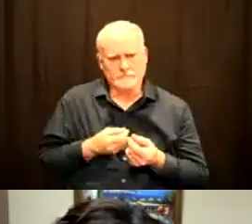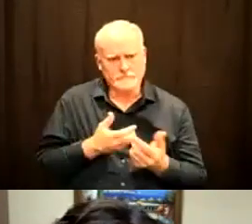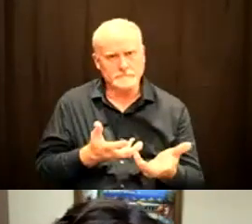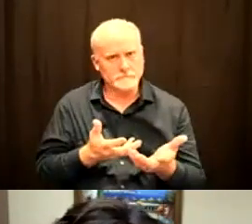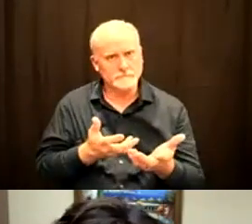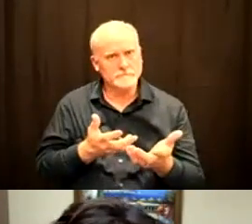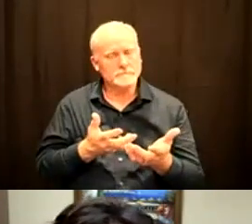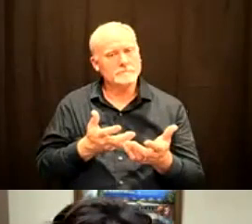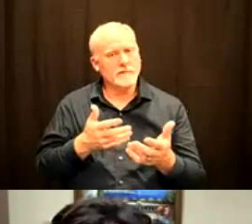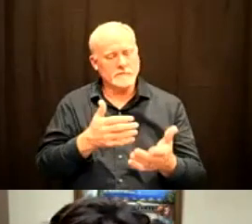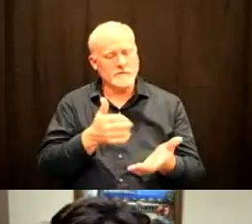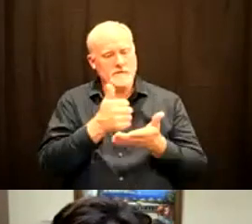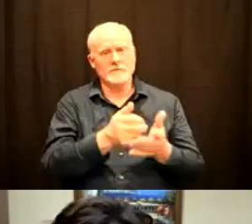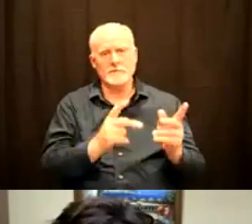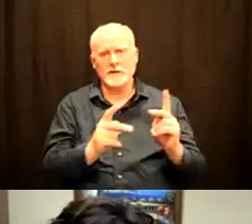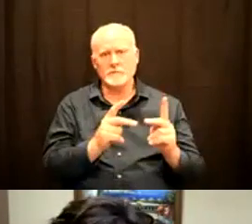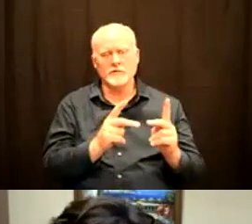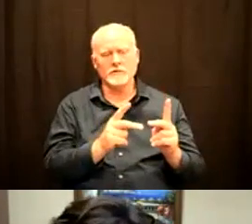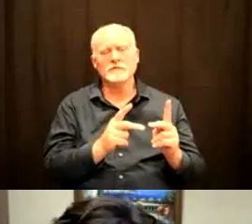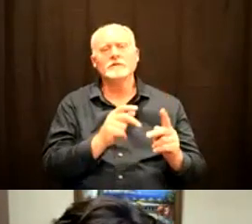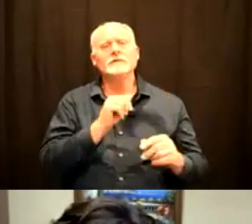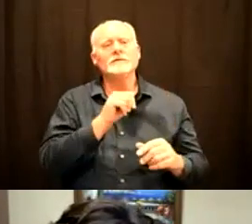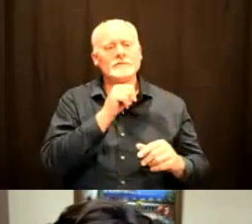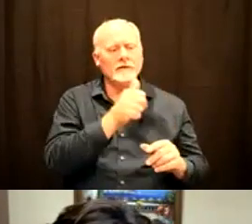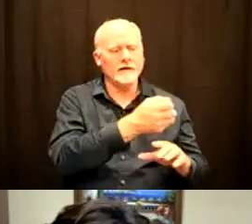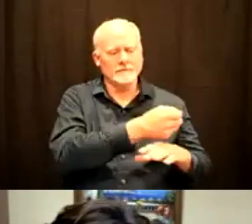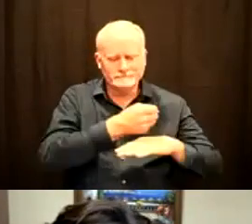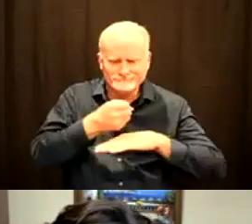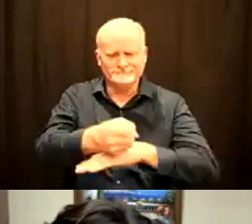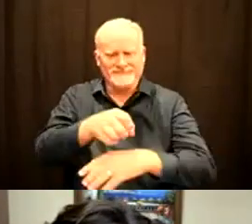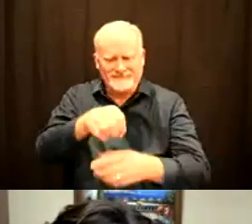impact on keeping people out of the hospital when given early in their course of infection